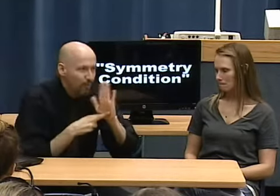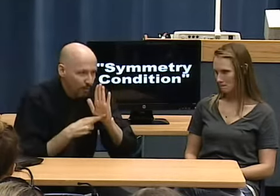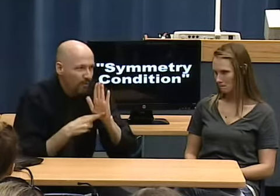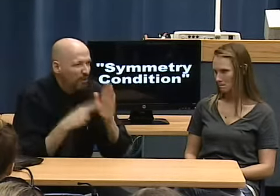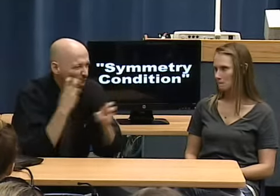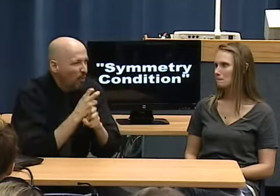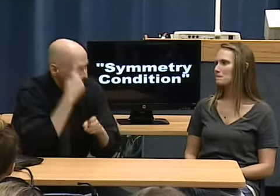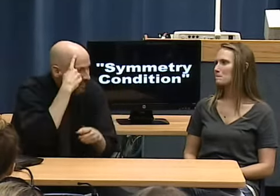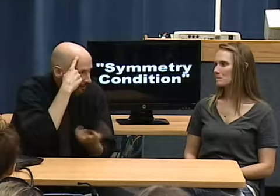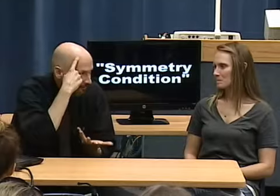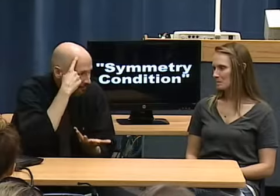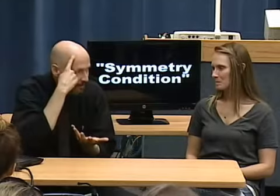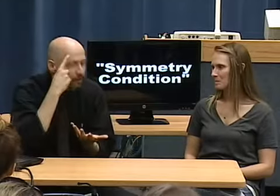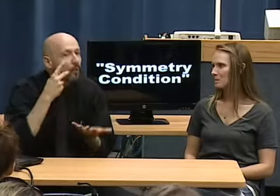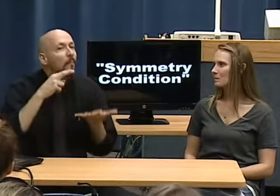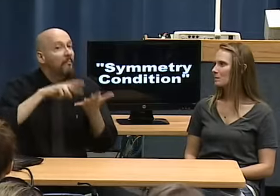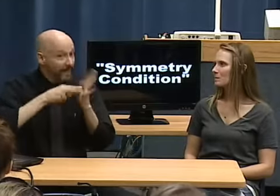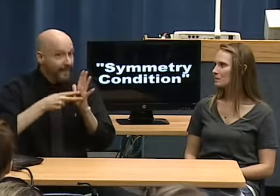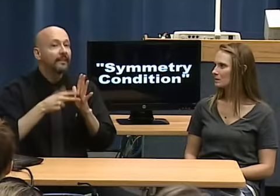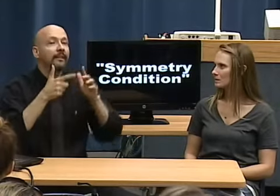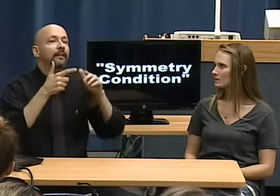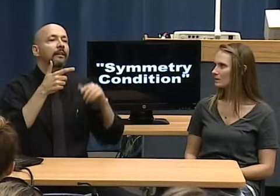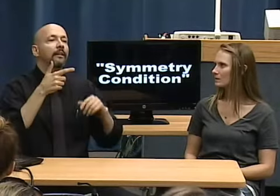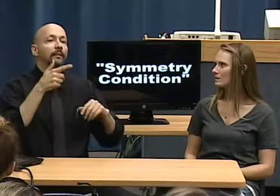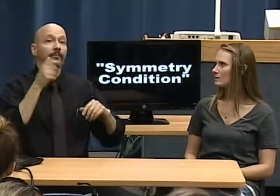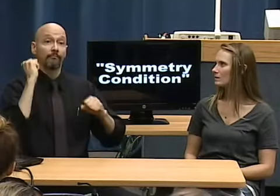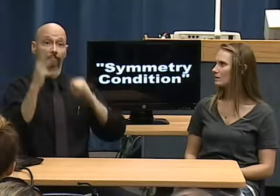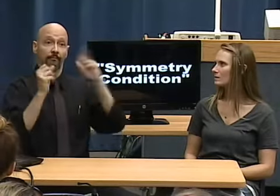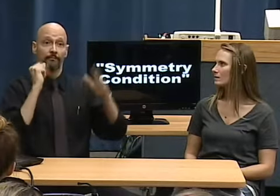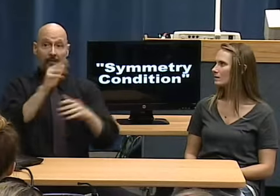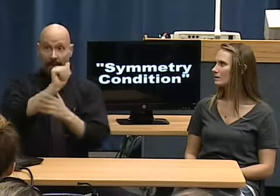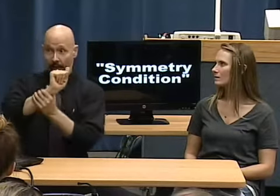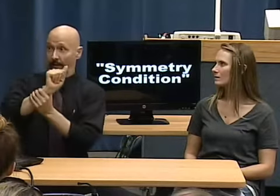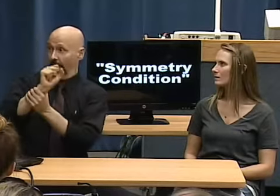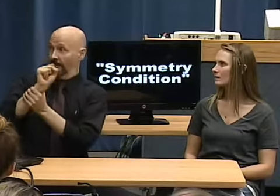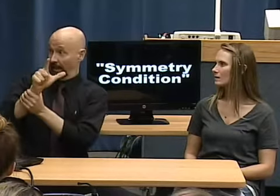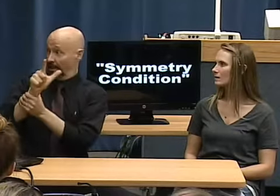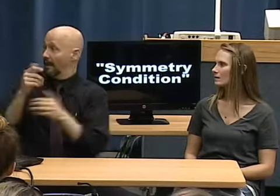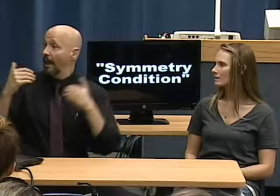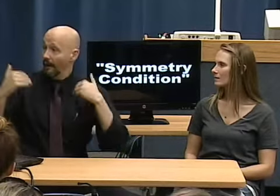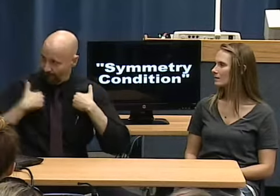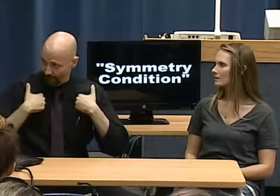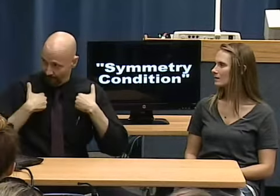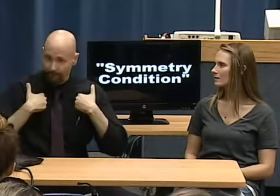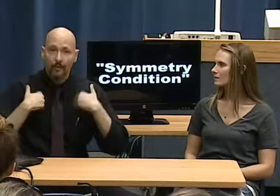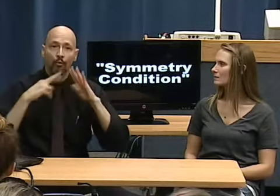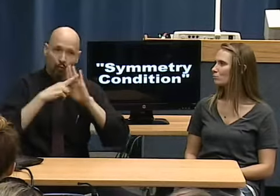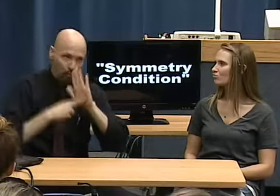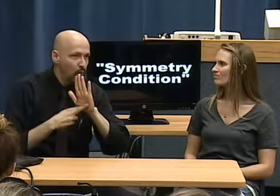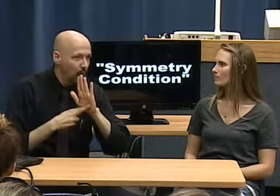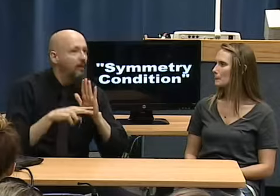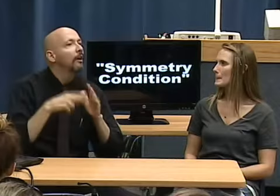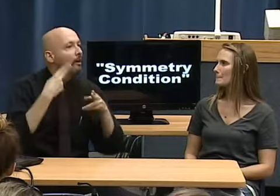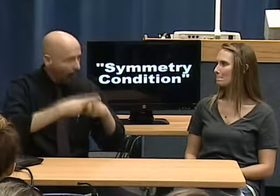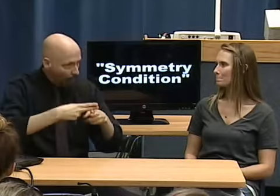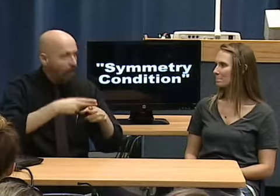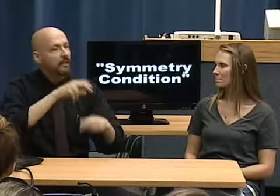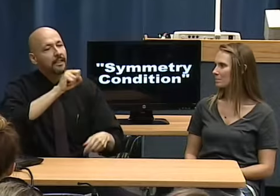It's hard to think of them. So what does this mean? Signing--ASL--has the rule called